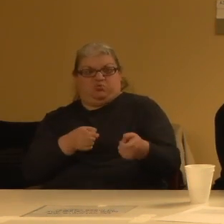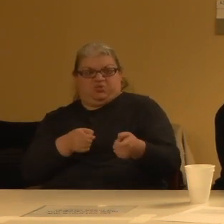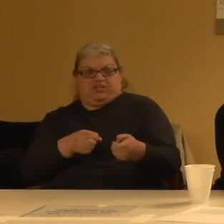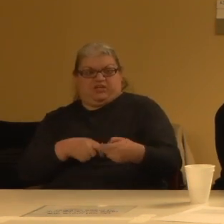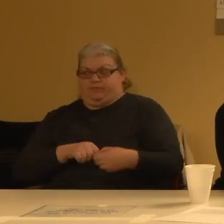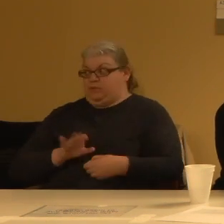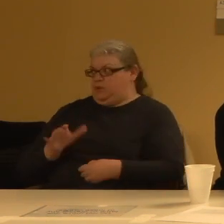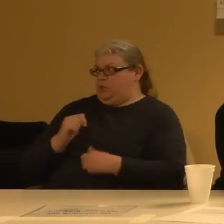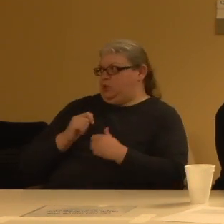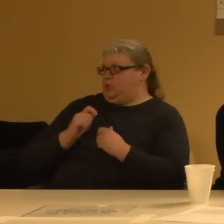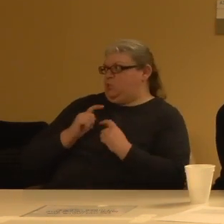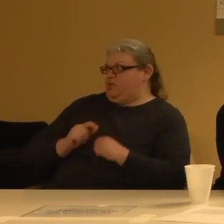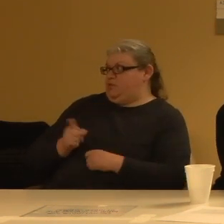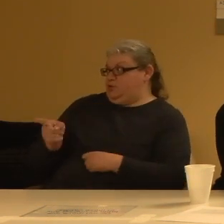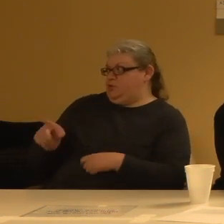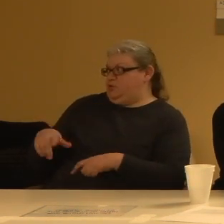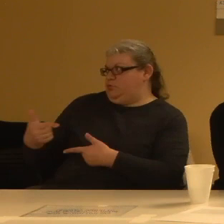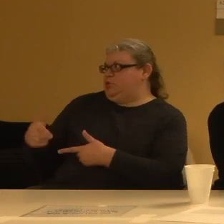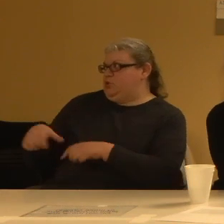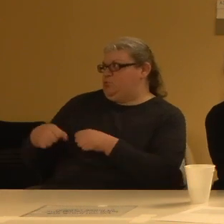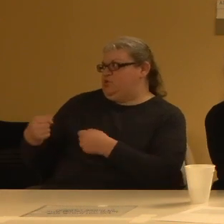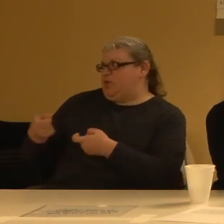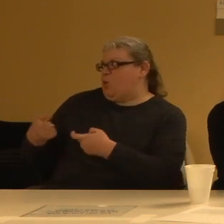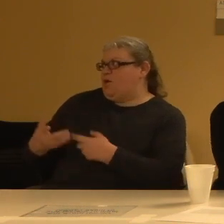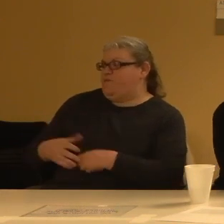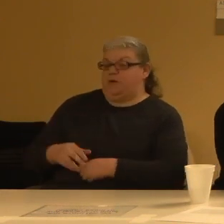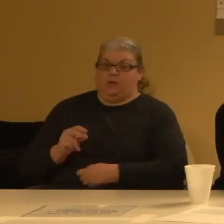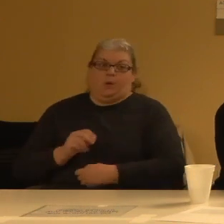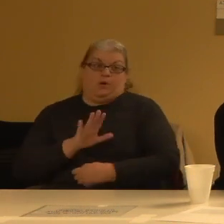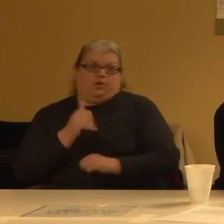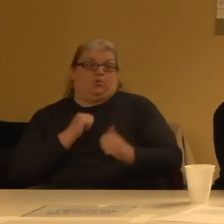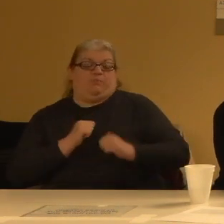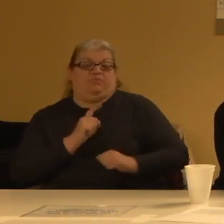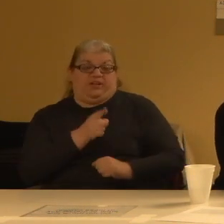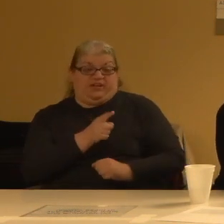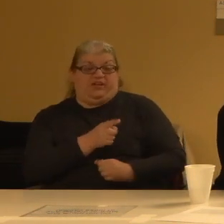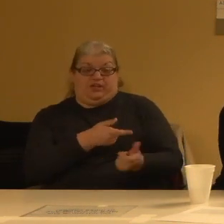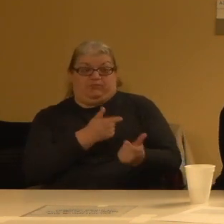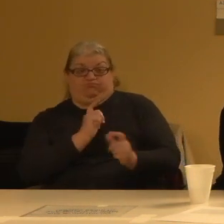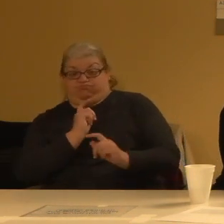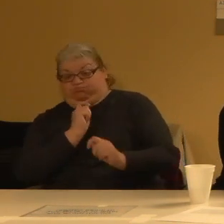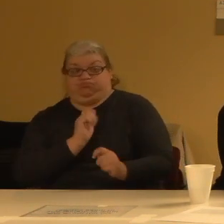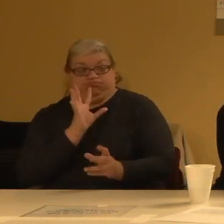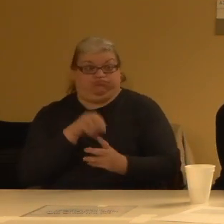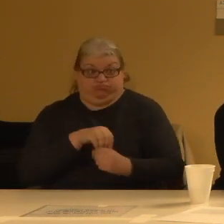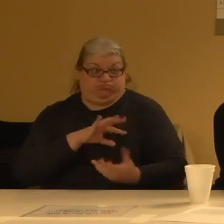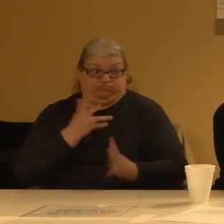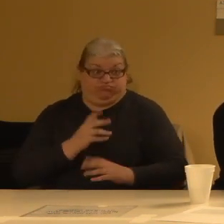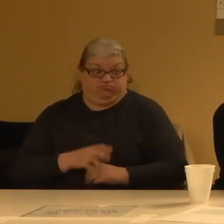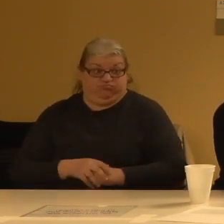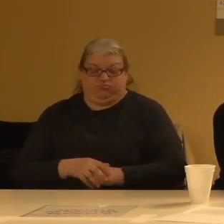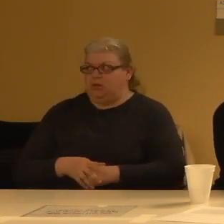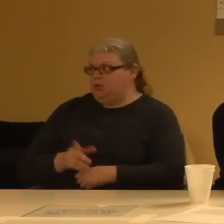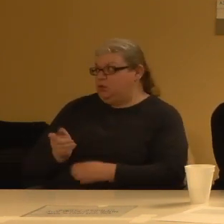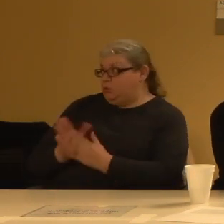"No, no, no, it's your play. You got us into this mess, you take over," "You're the one who asked me to produce the play at your